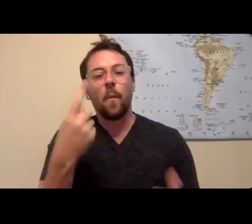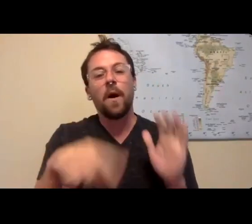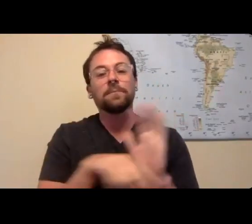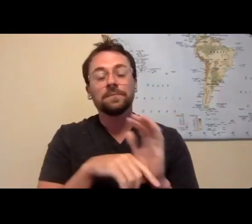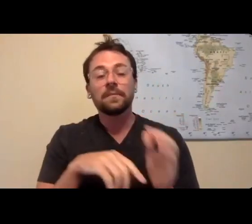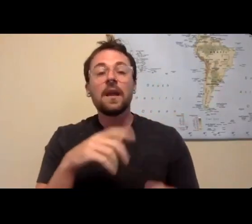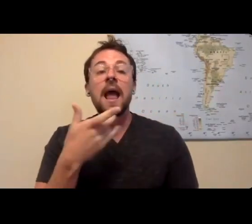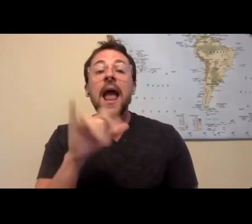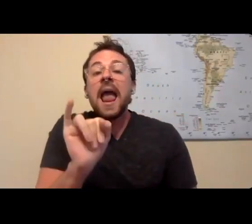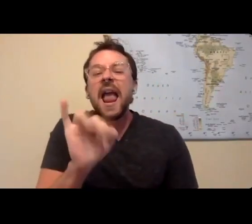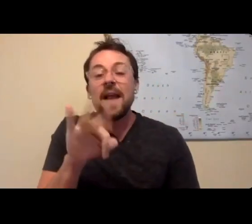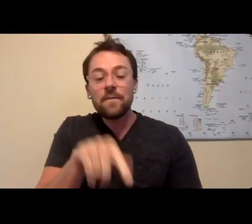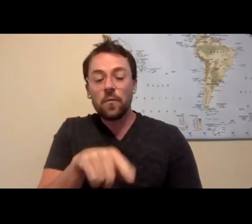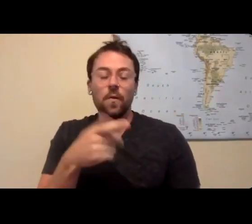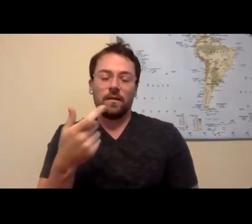the same type of assessment.